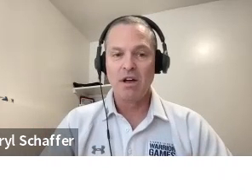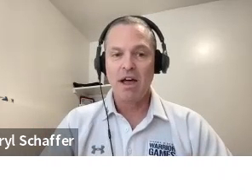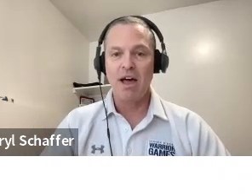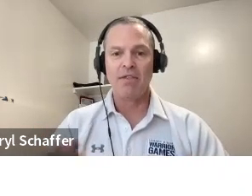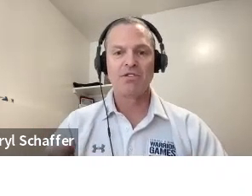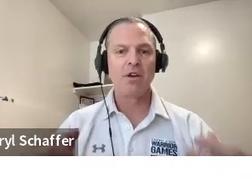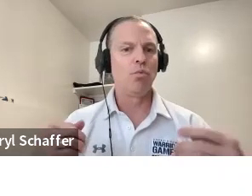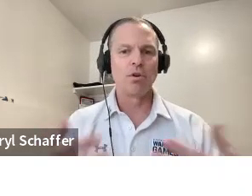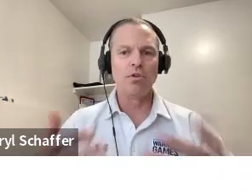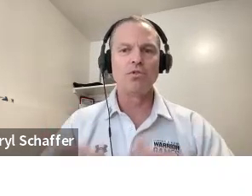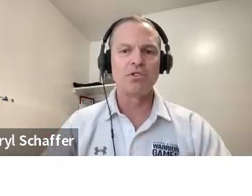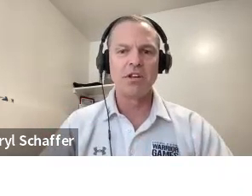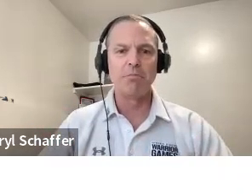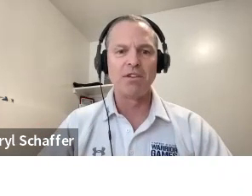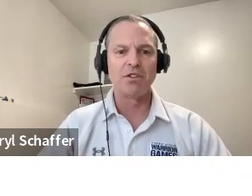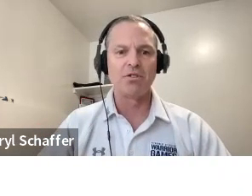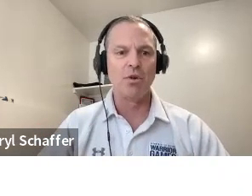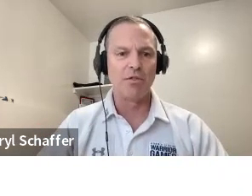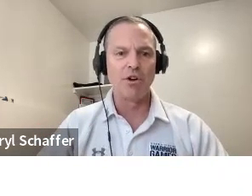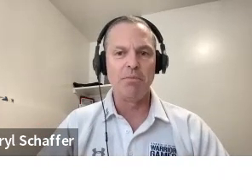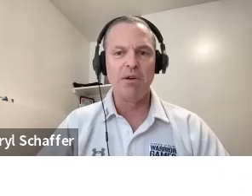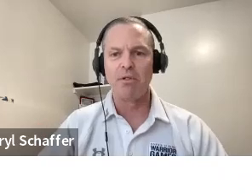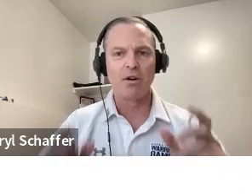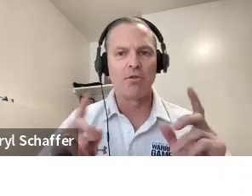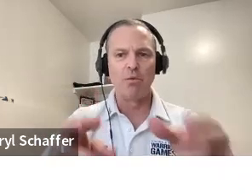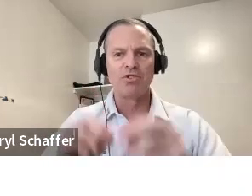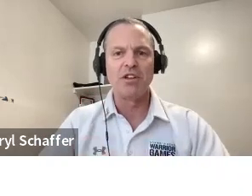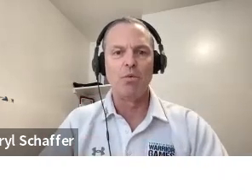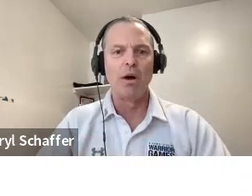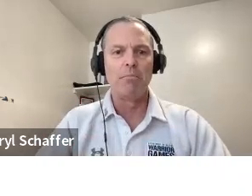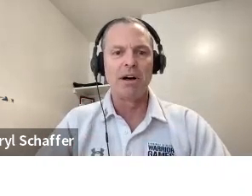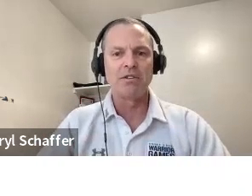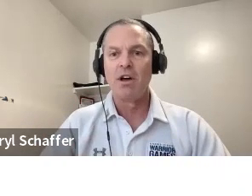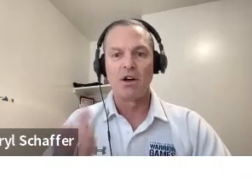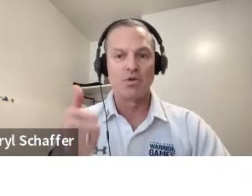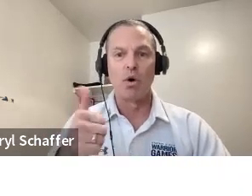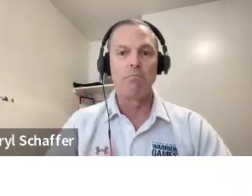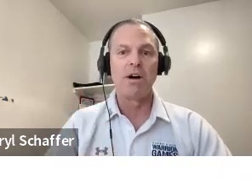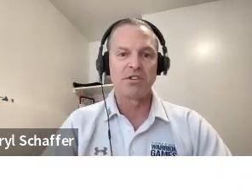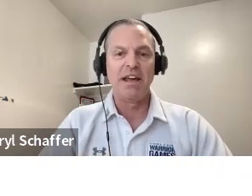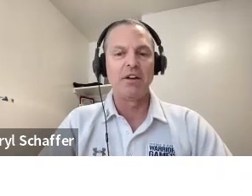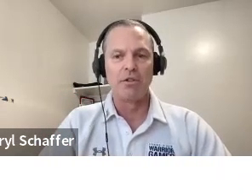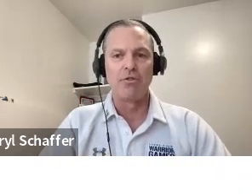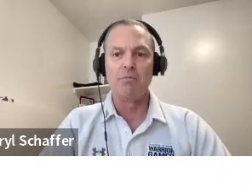where within the disability community and the independent living community